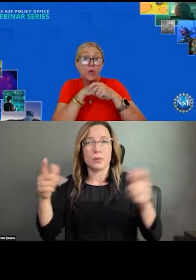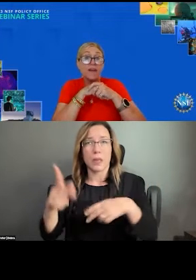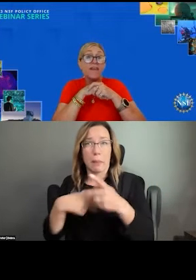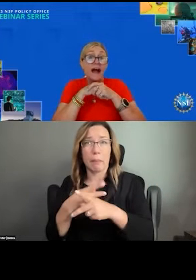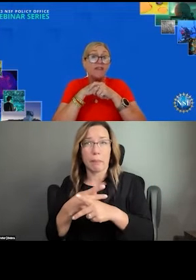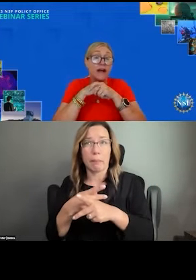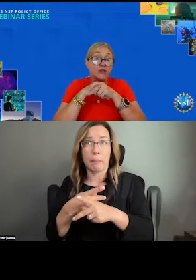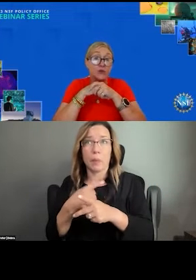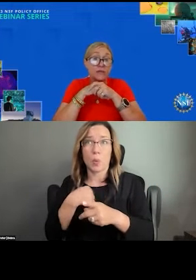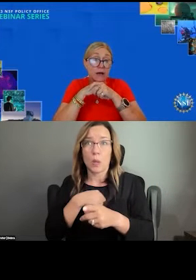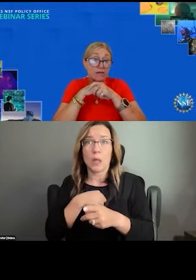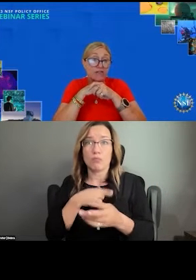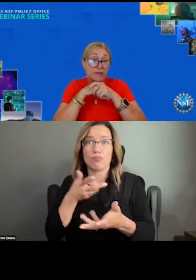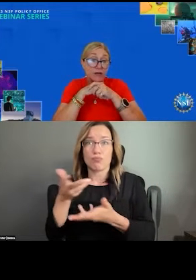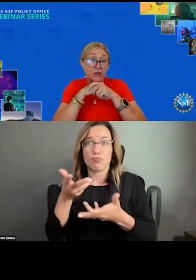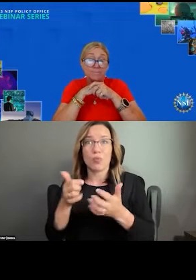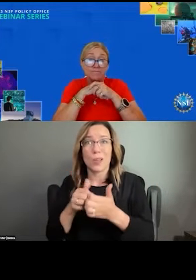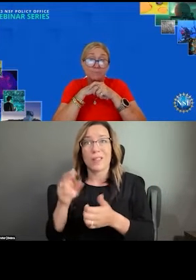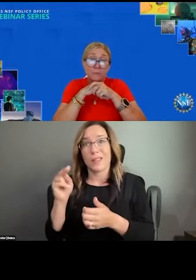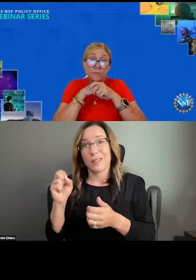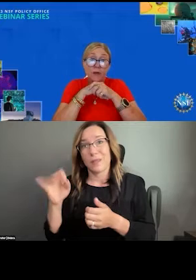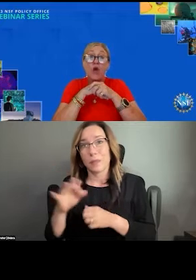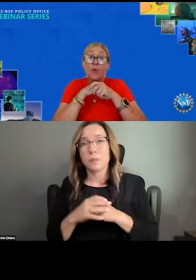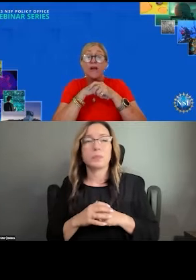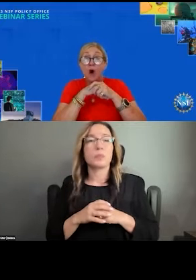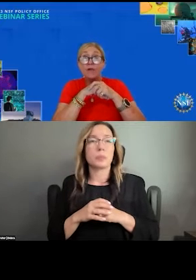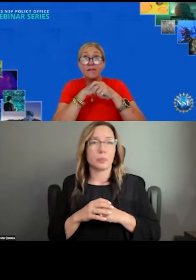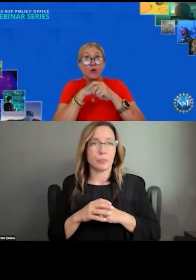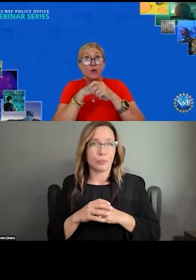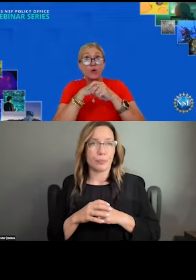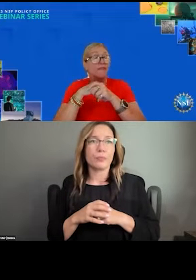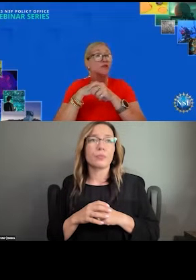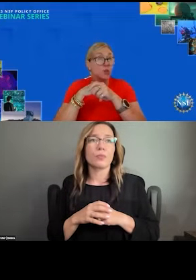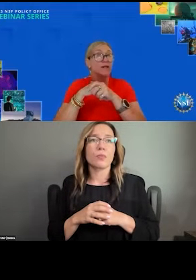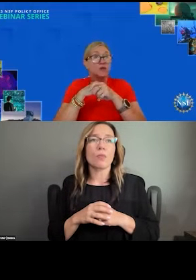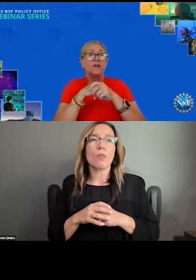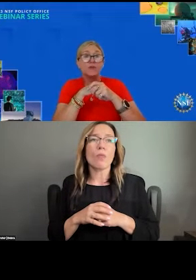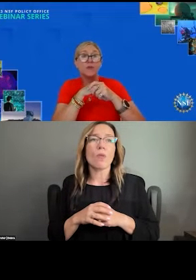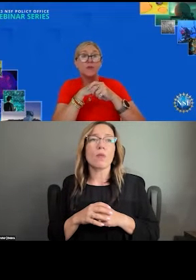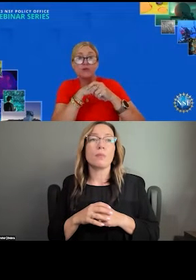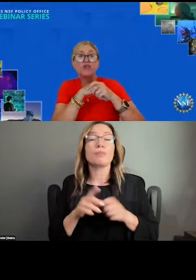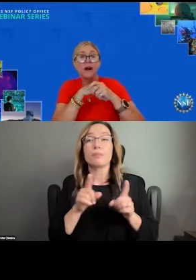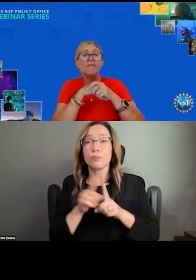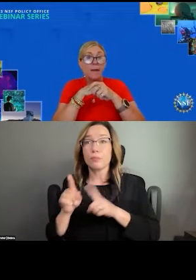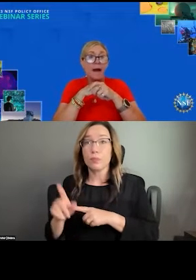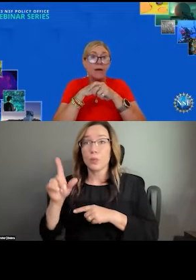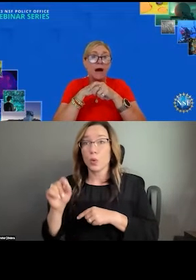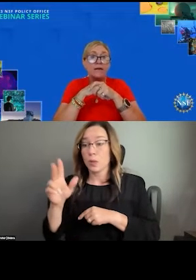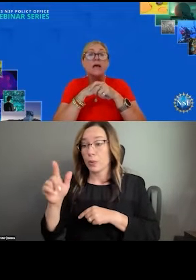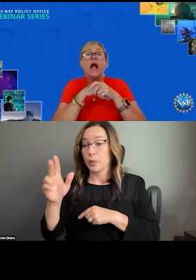with at the National Science Foundation. We also, in the 2023 version of the PAPP guide,